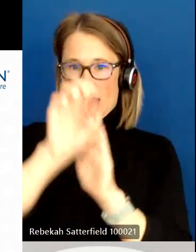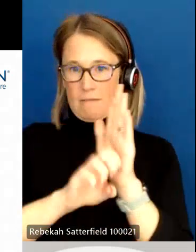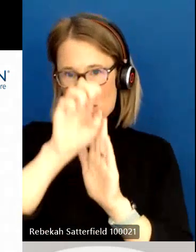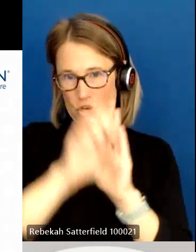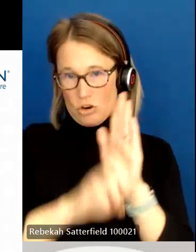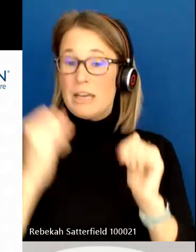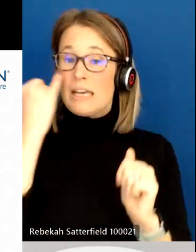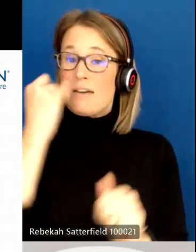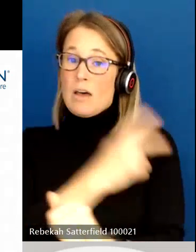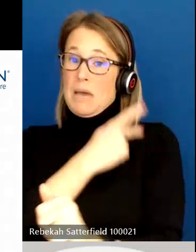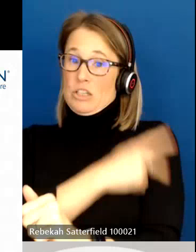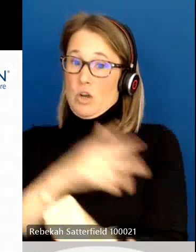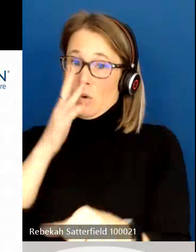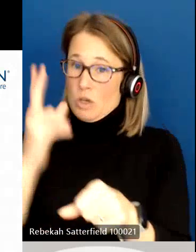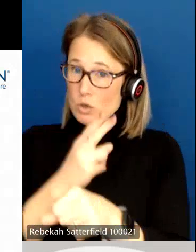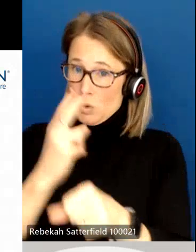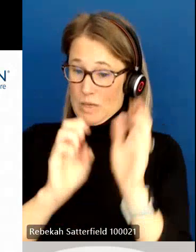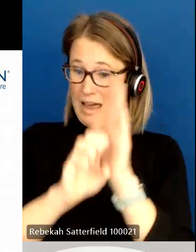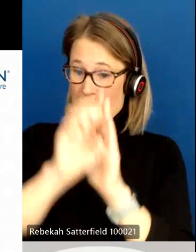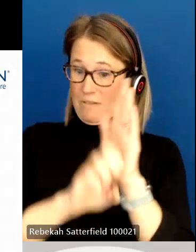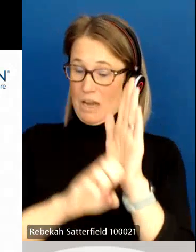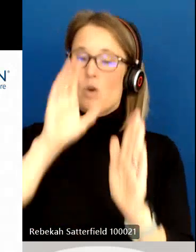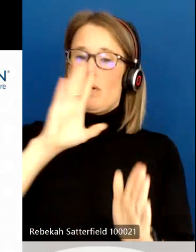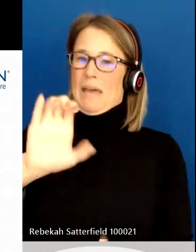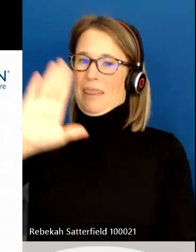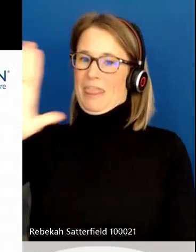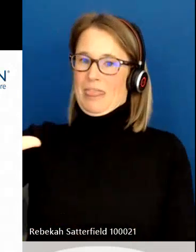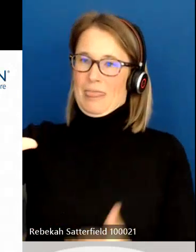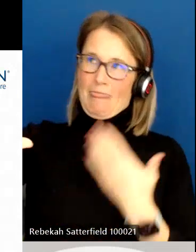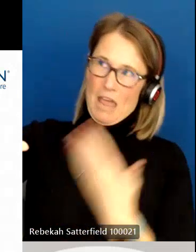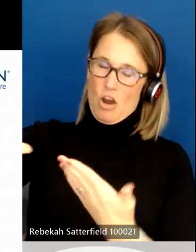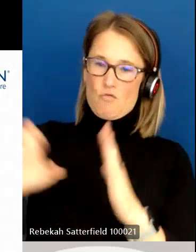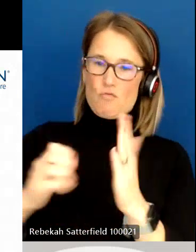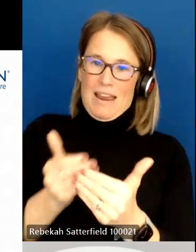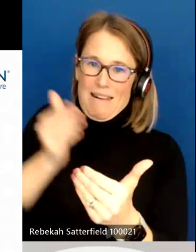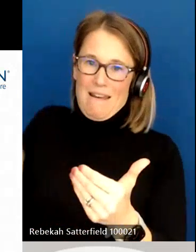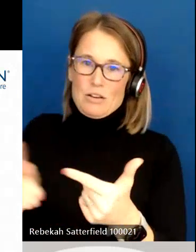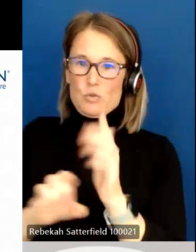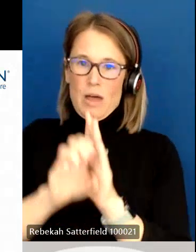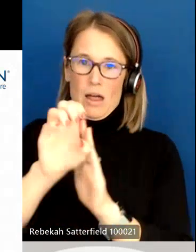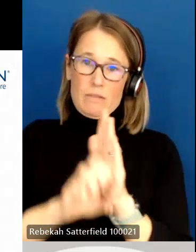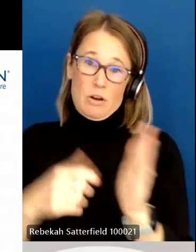stepped off the elevator it would be prominently displayed there so presumably they had to see it